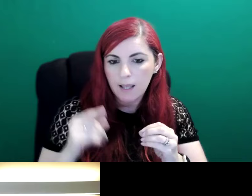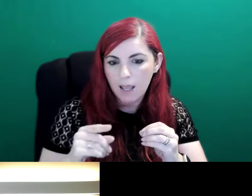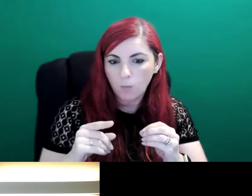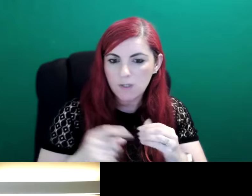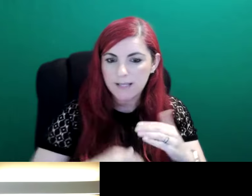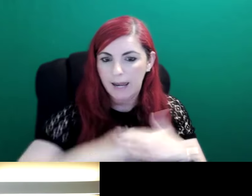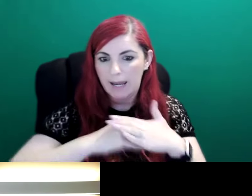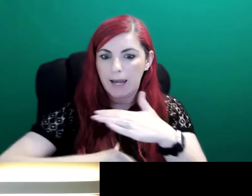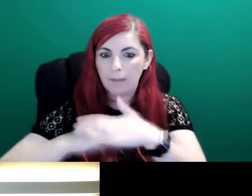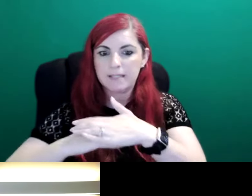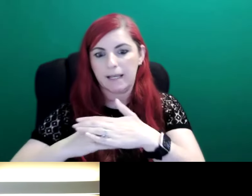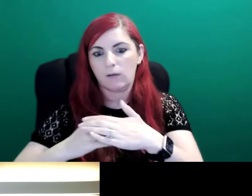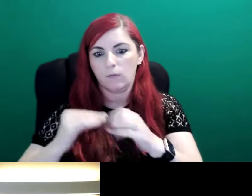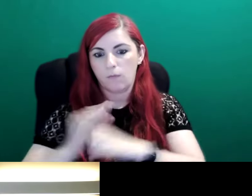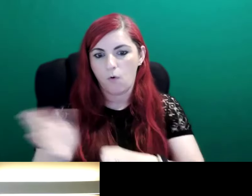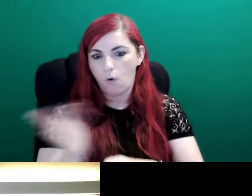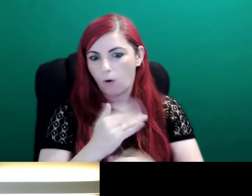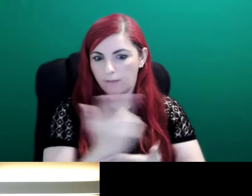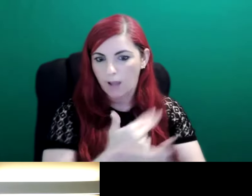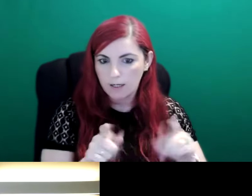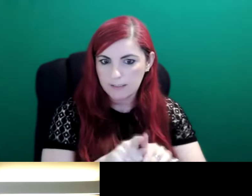of the artists that I mentioned, both Gleizes and his students.